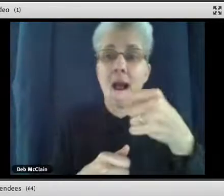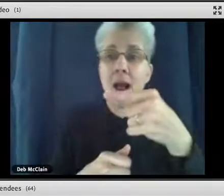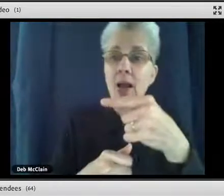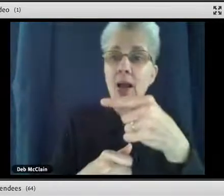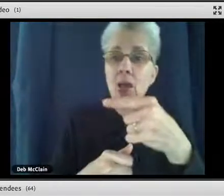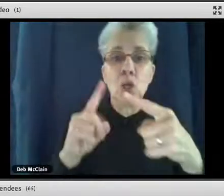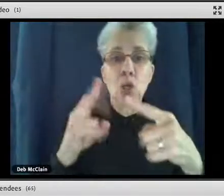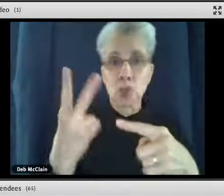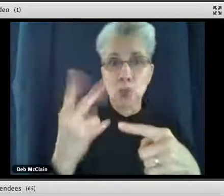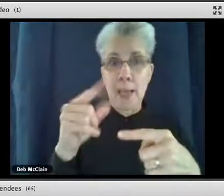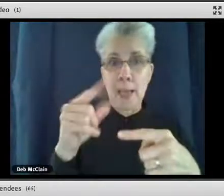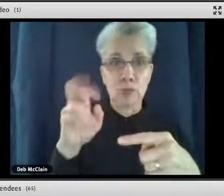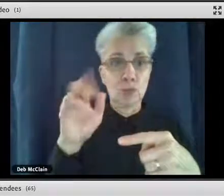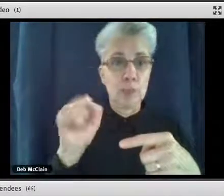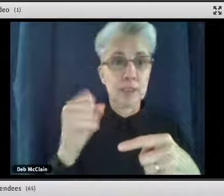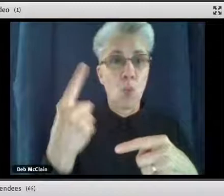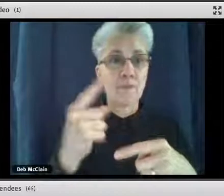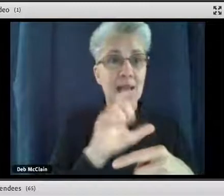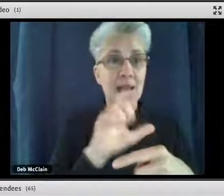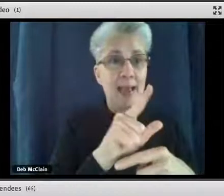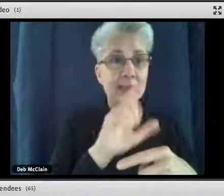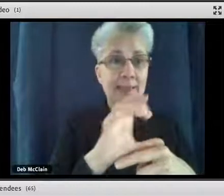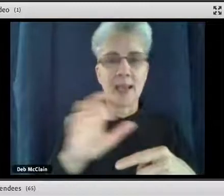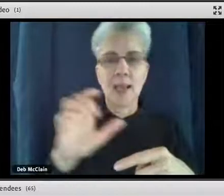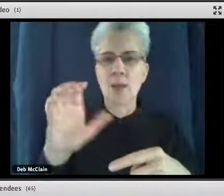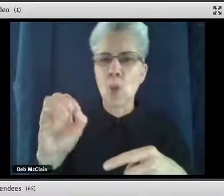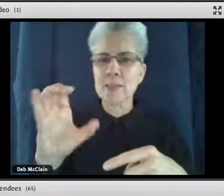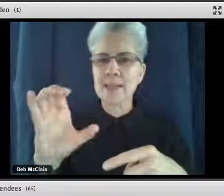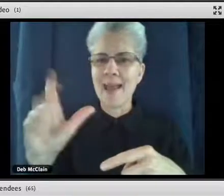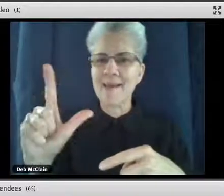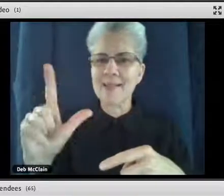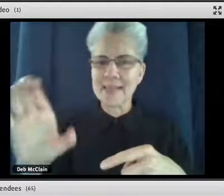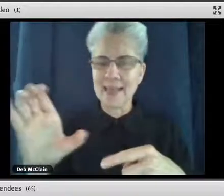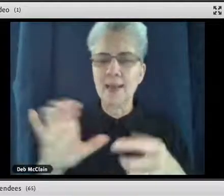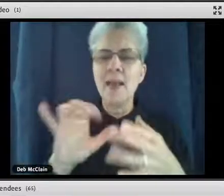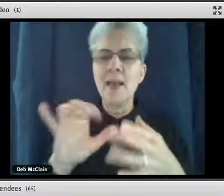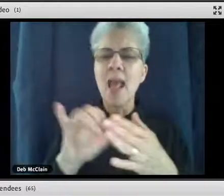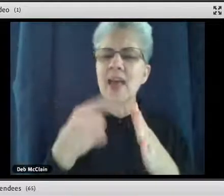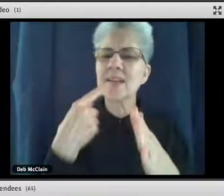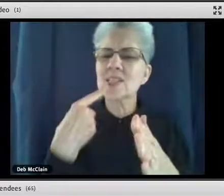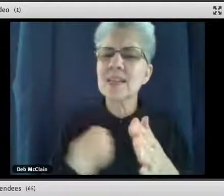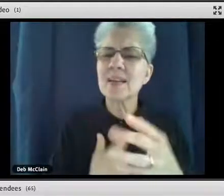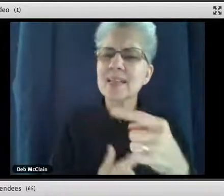Okay, so here are the two entries from -- one from LC and one from OCLC.